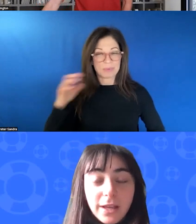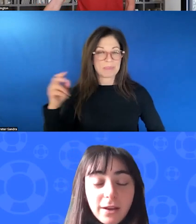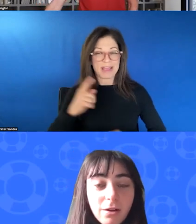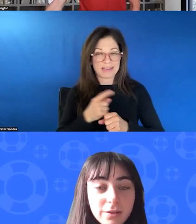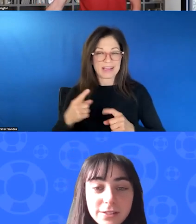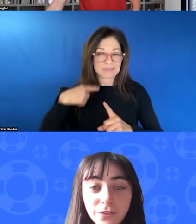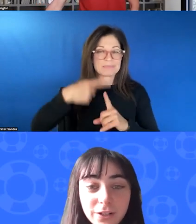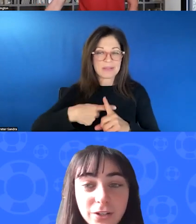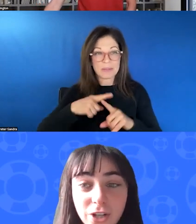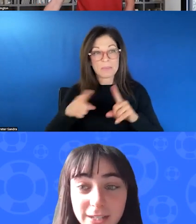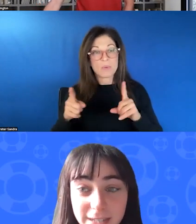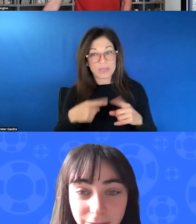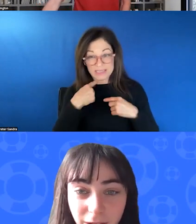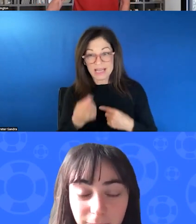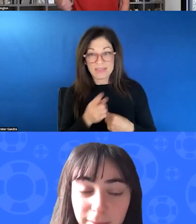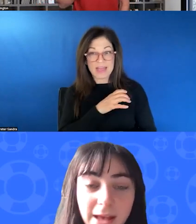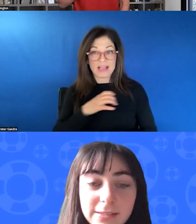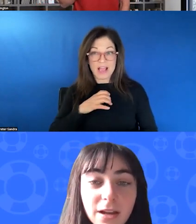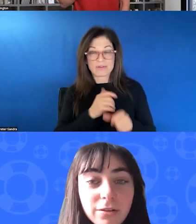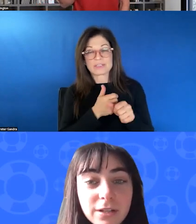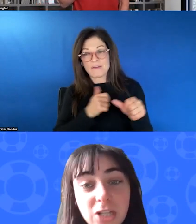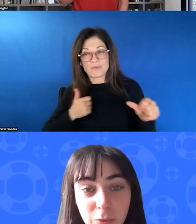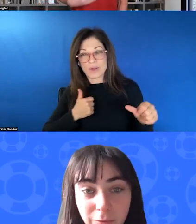THAT CONGRESS HAS A SHUT DOWN TO PASS ANOTHER CONTINUING